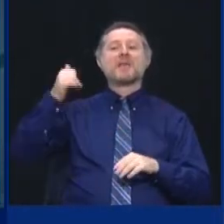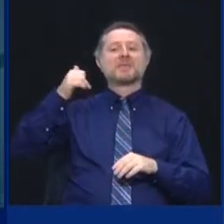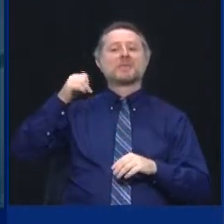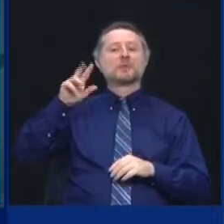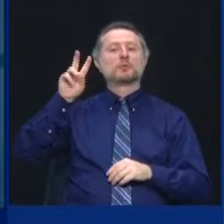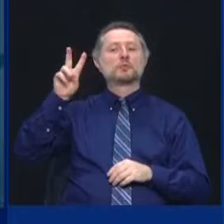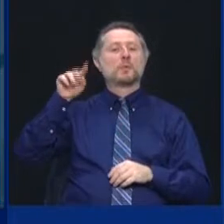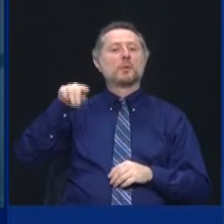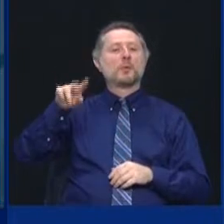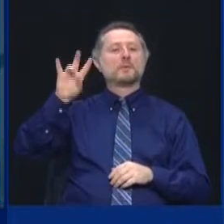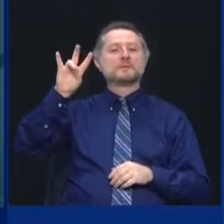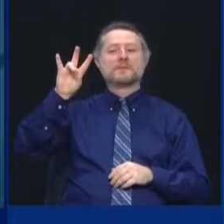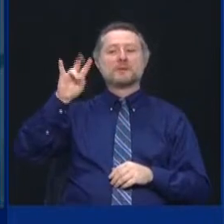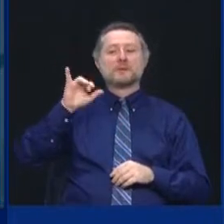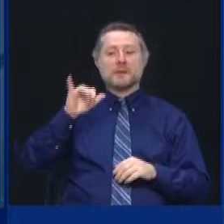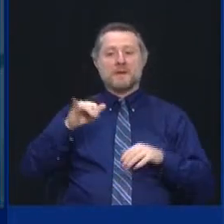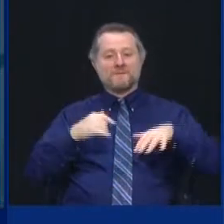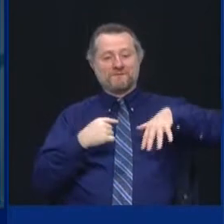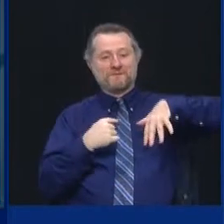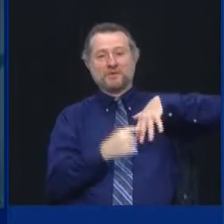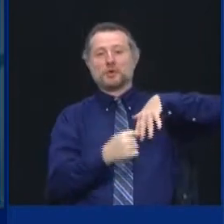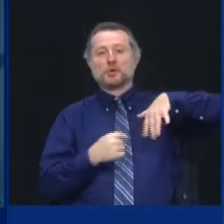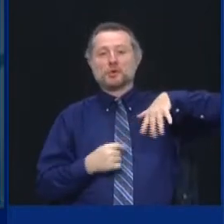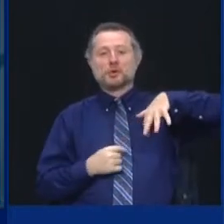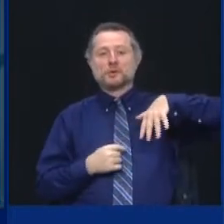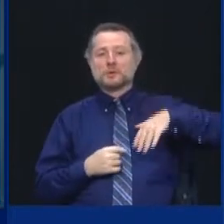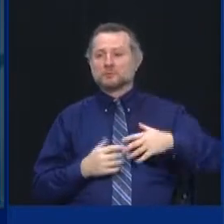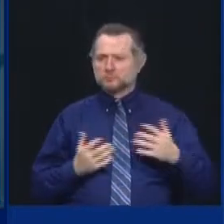WEARING MASKS, GETTING VACCINES?